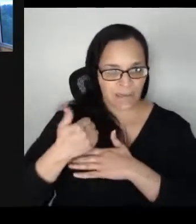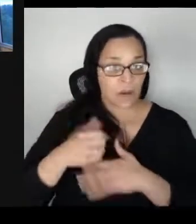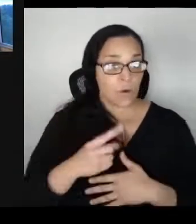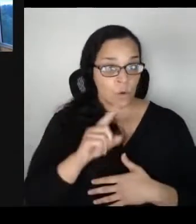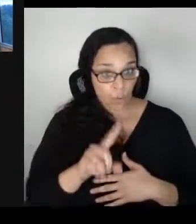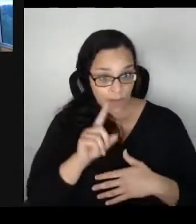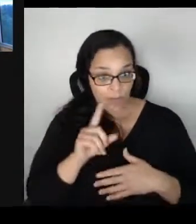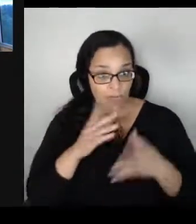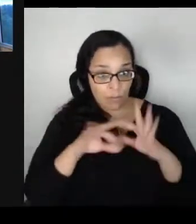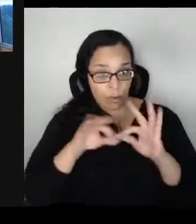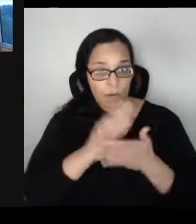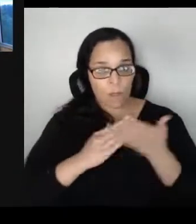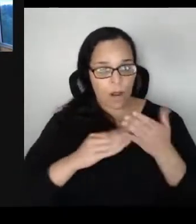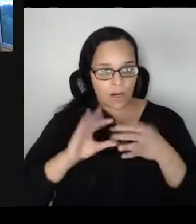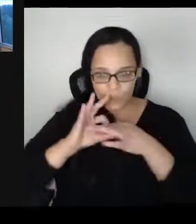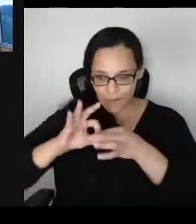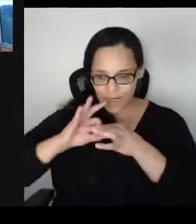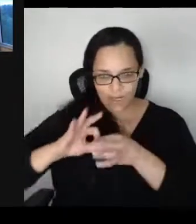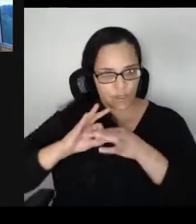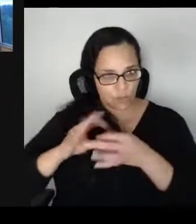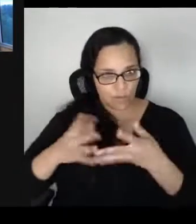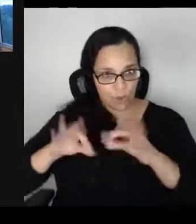about what we're talking about, history repeating itself